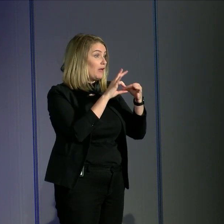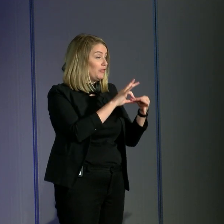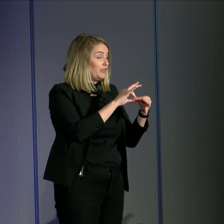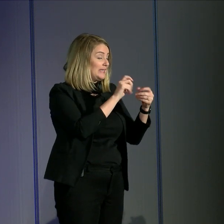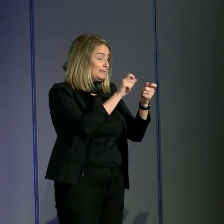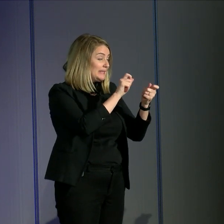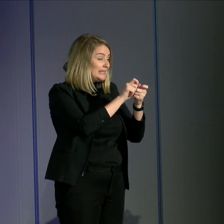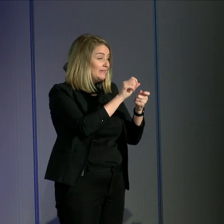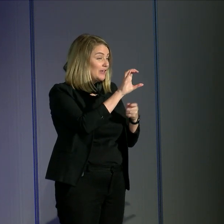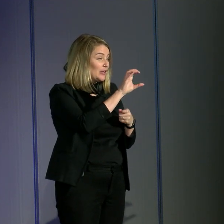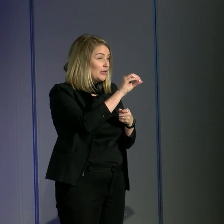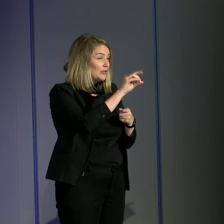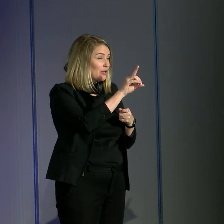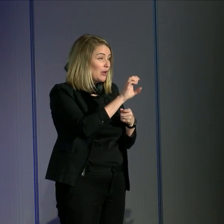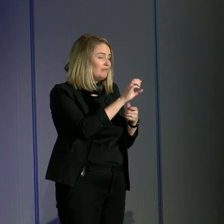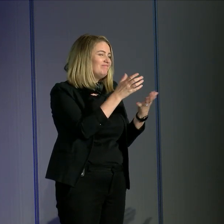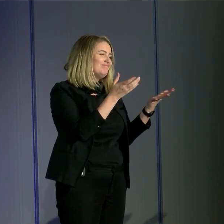because you are monitoring the whole program here.